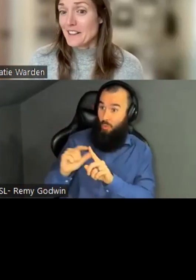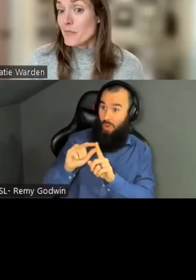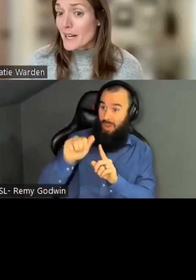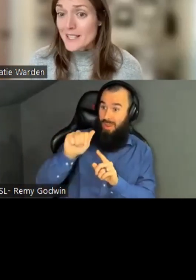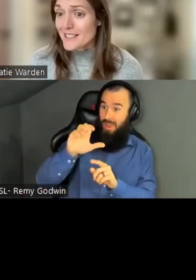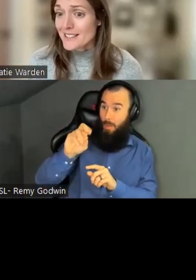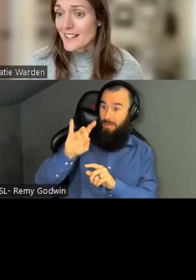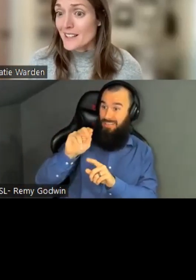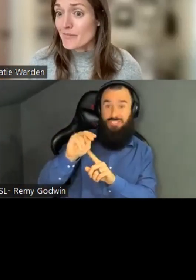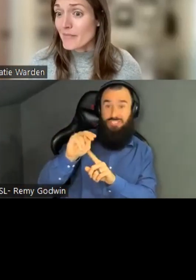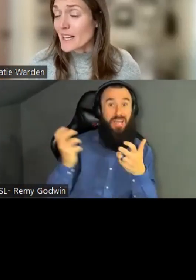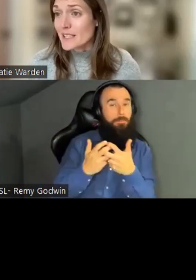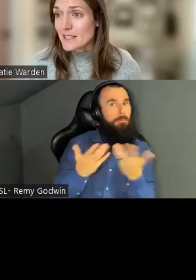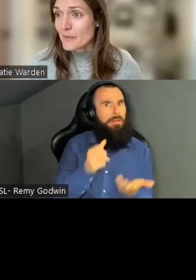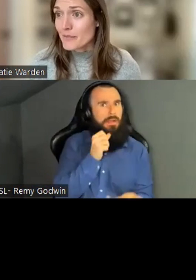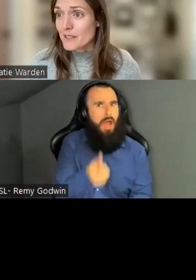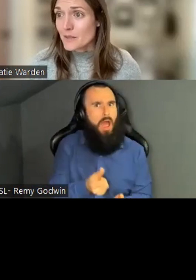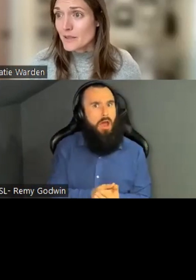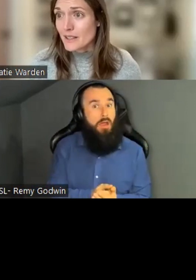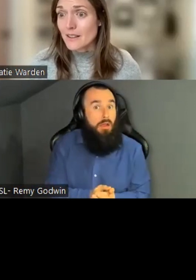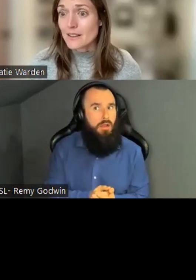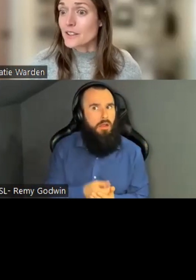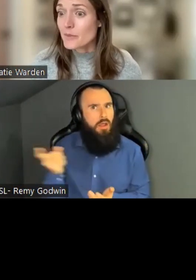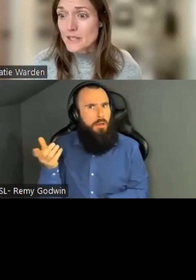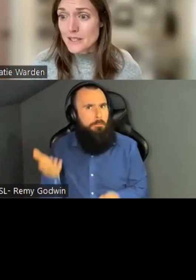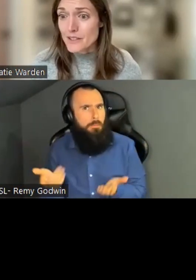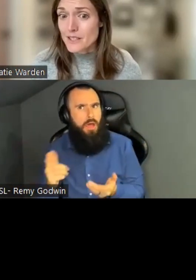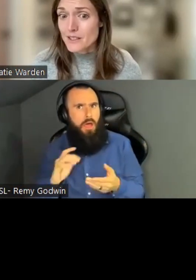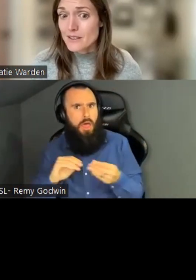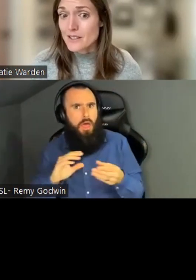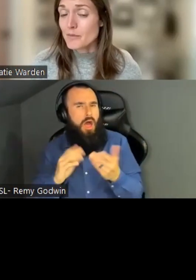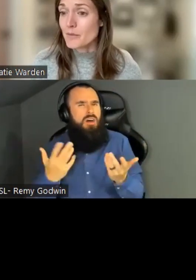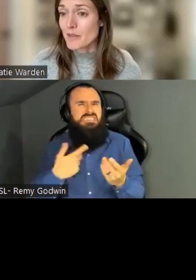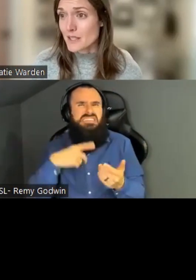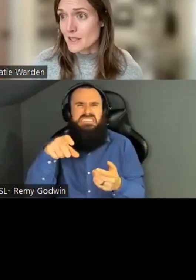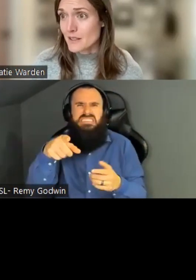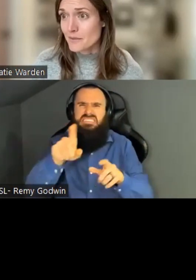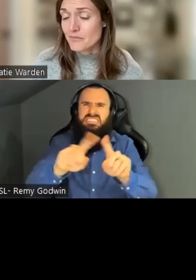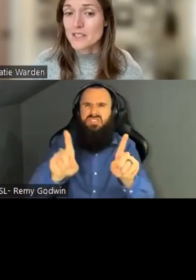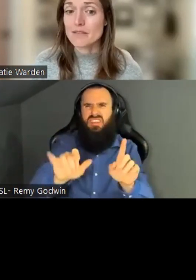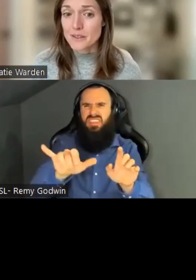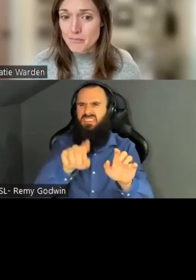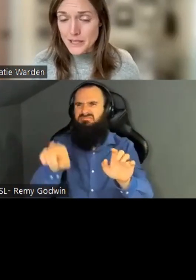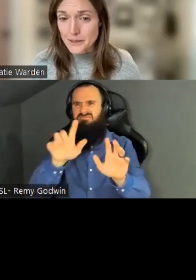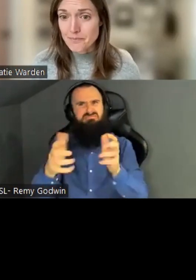They might just say, I need something to be a little bit different to meet my needs, to fit me.